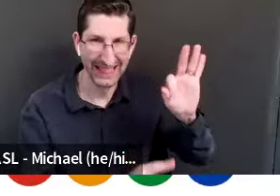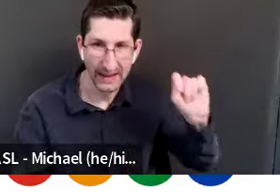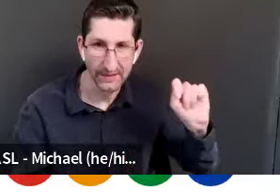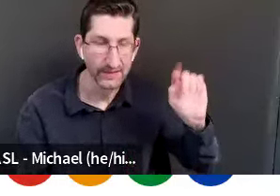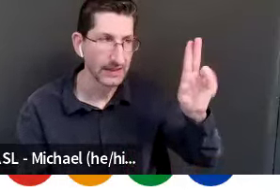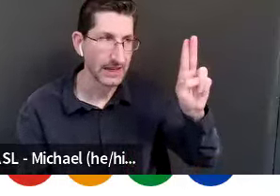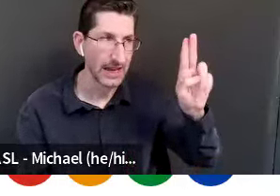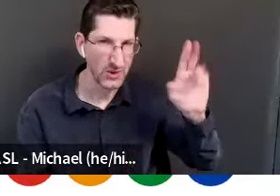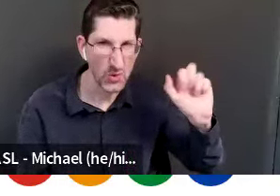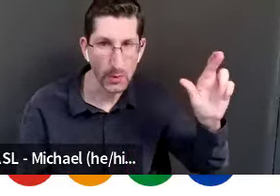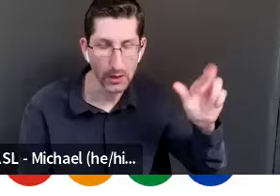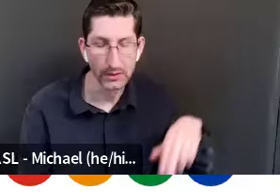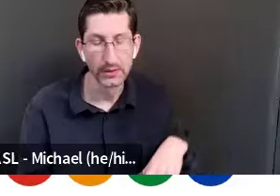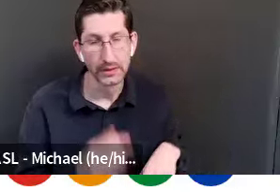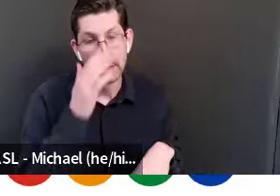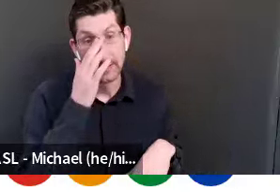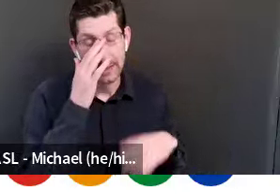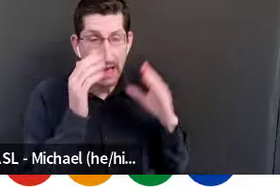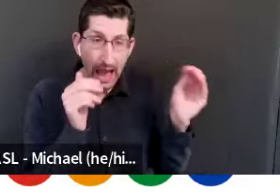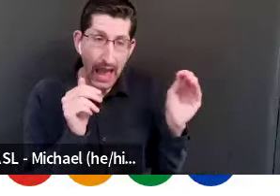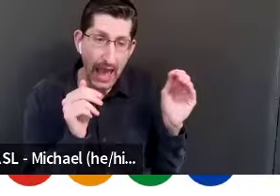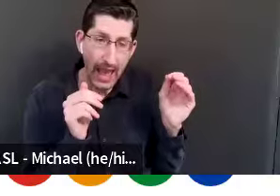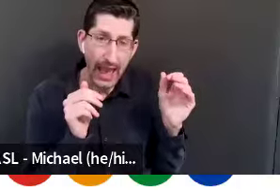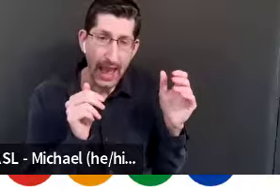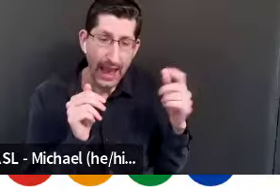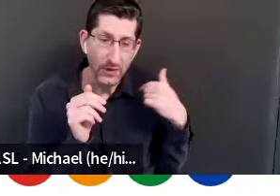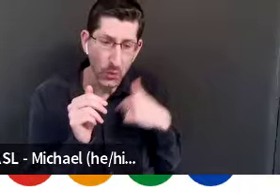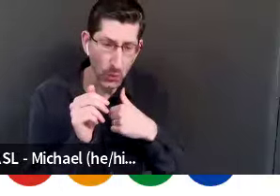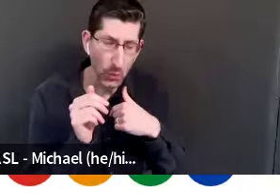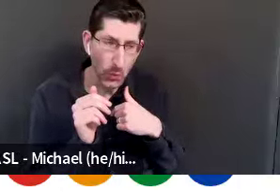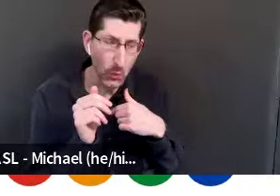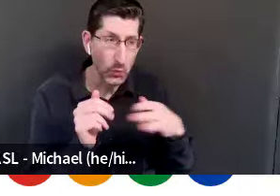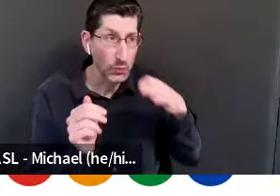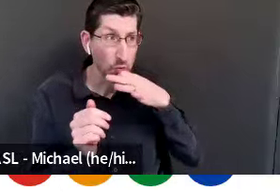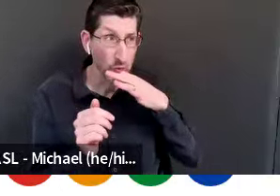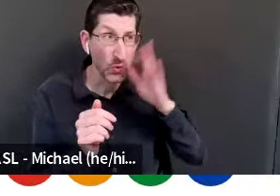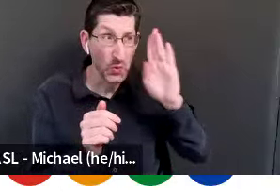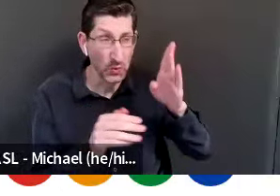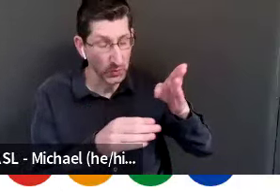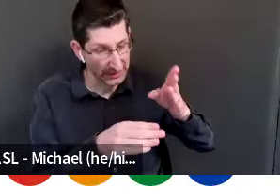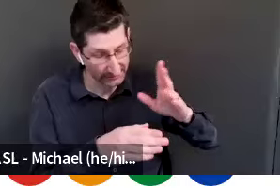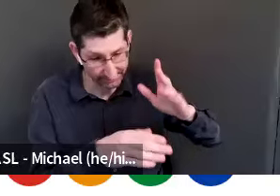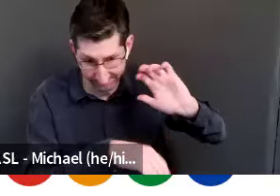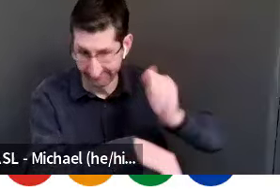ESCALATE TO CONTACTS OVER THERE.